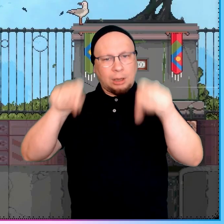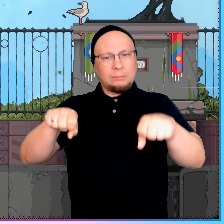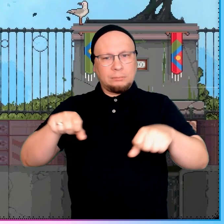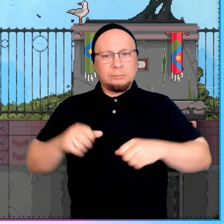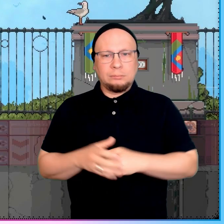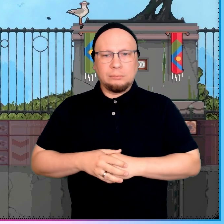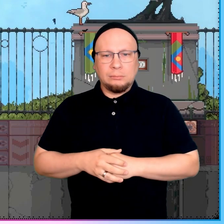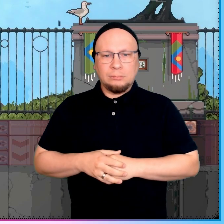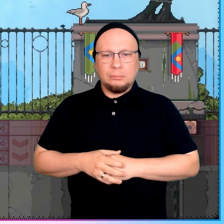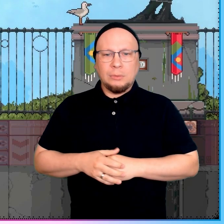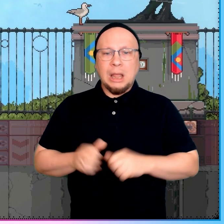autoplay dialogue,